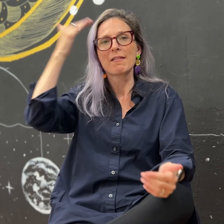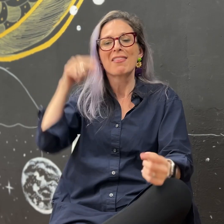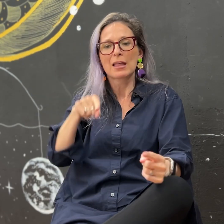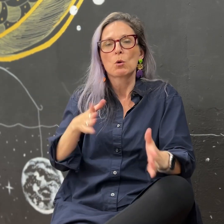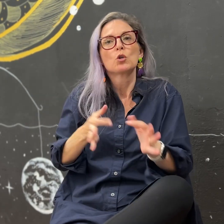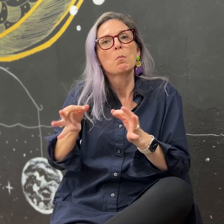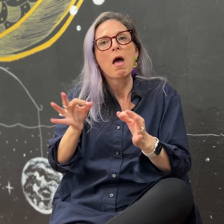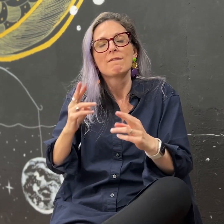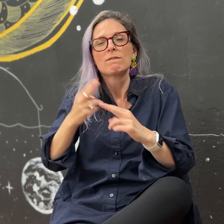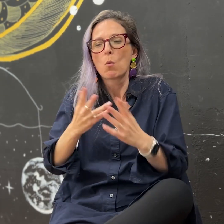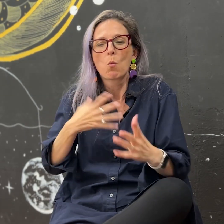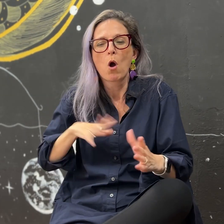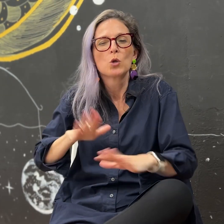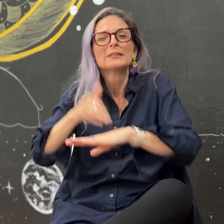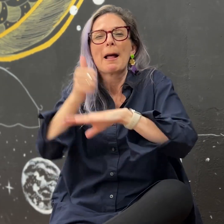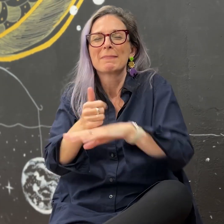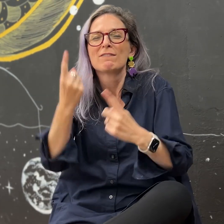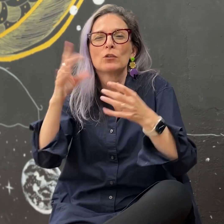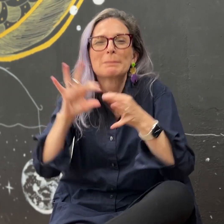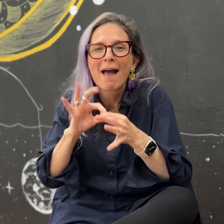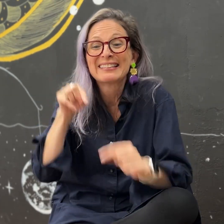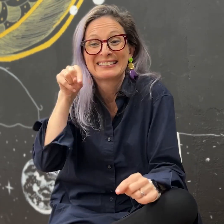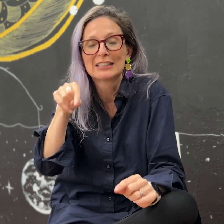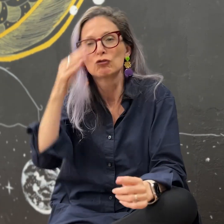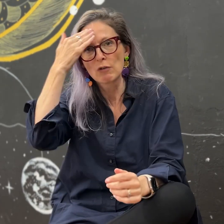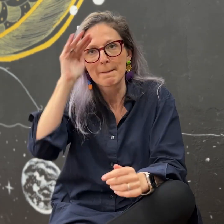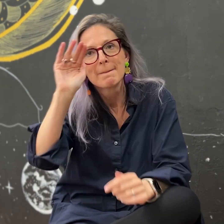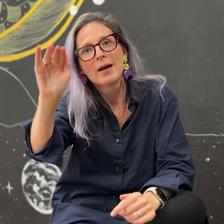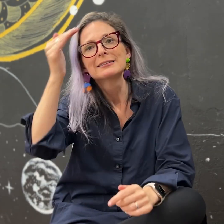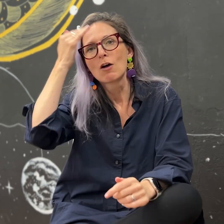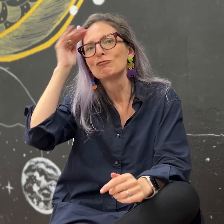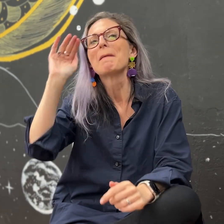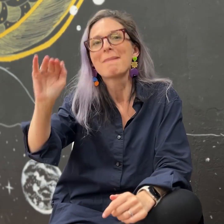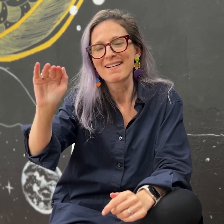this business in the first place. It’s a continual reminder.